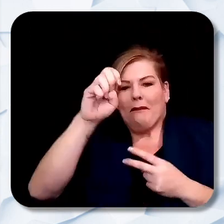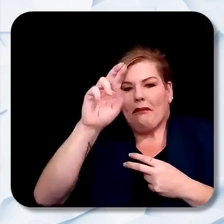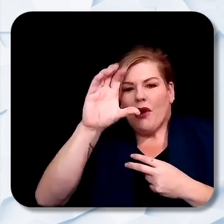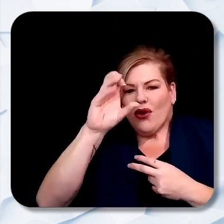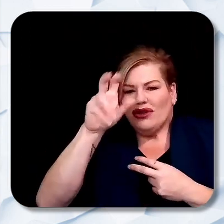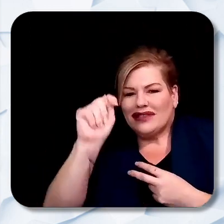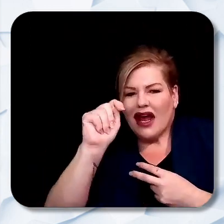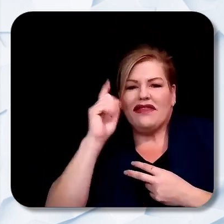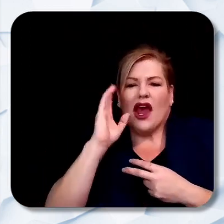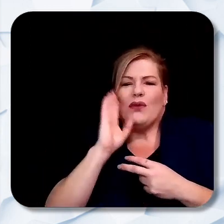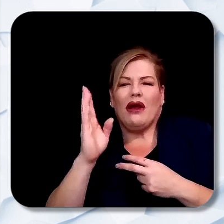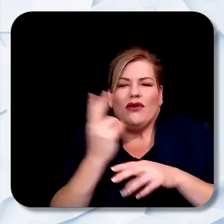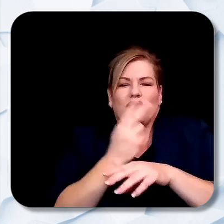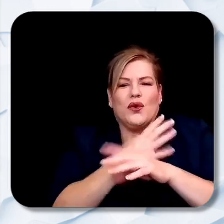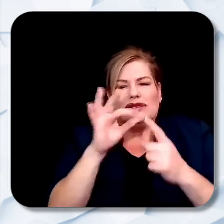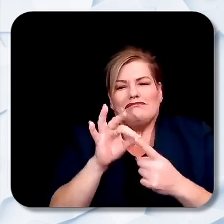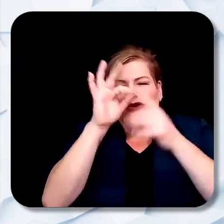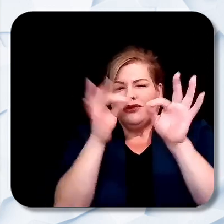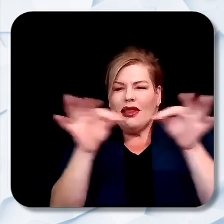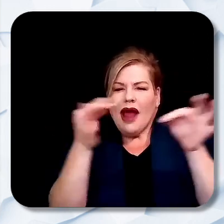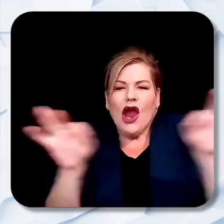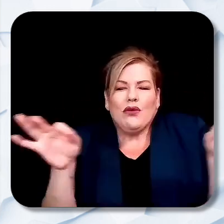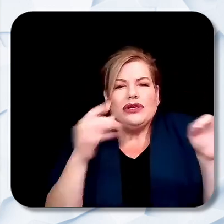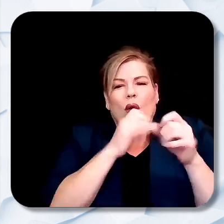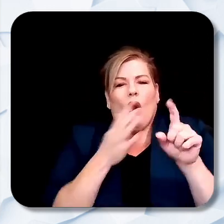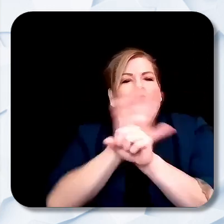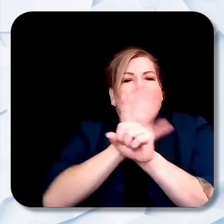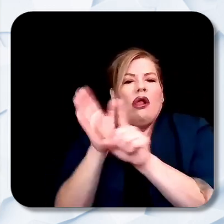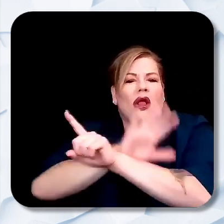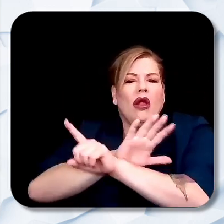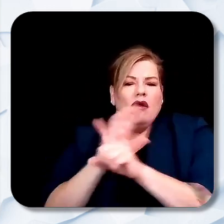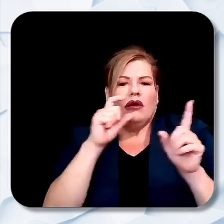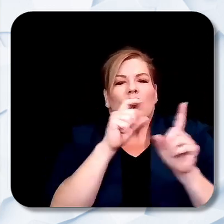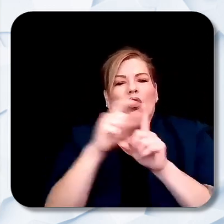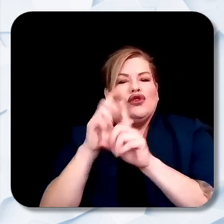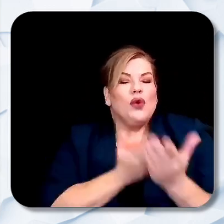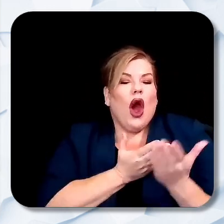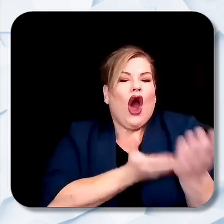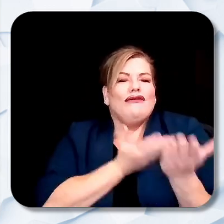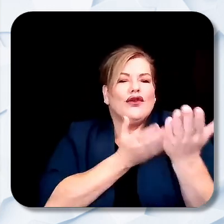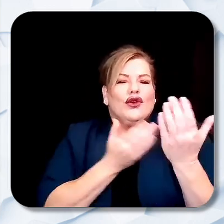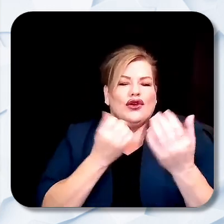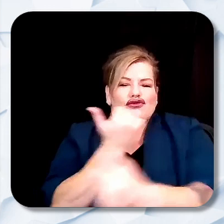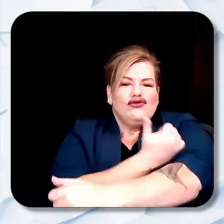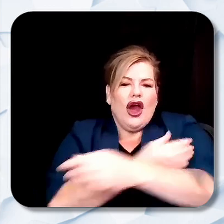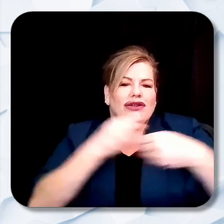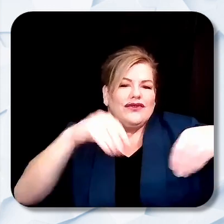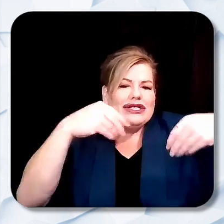words and coded language um to essentially offer drugs for sale on online and on social media.